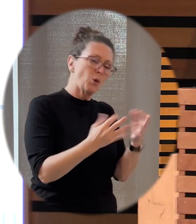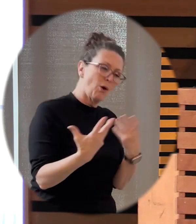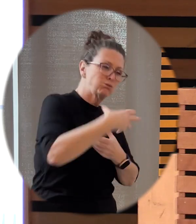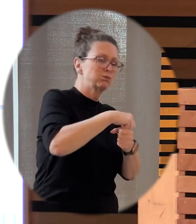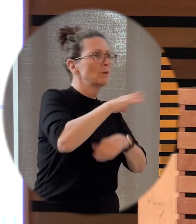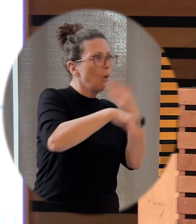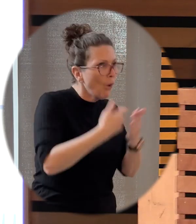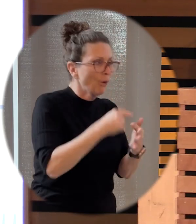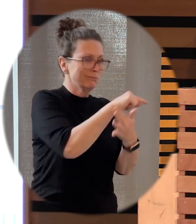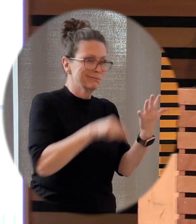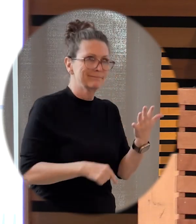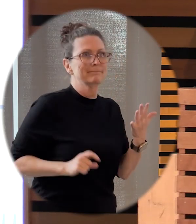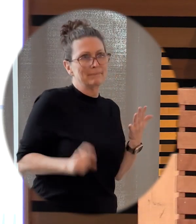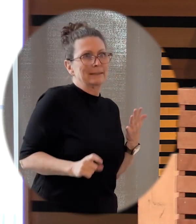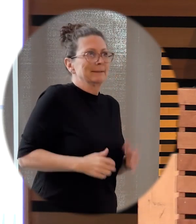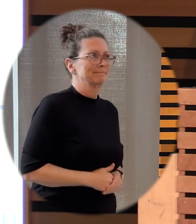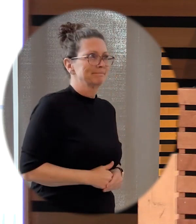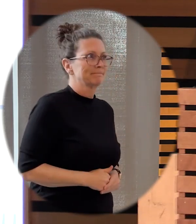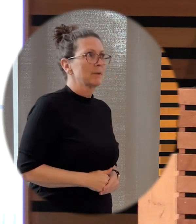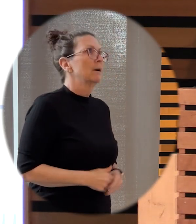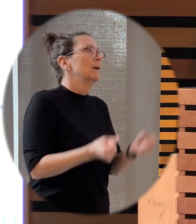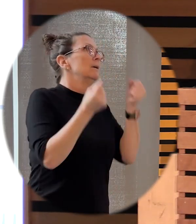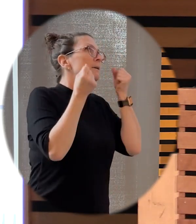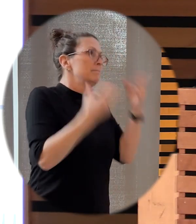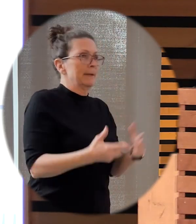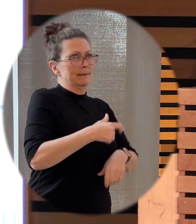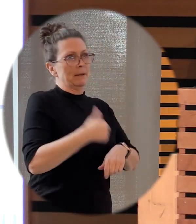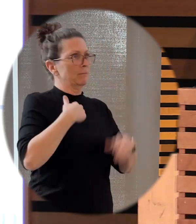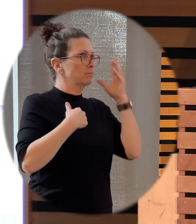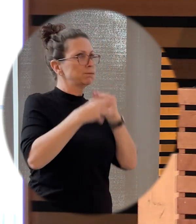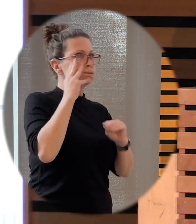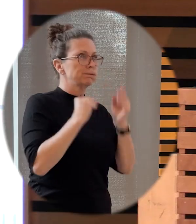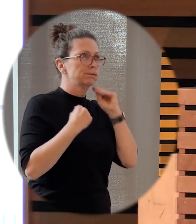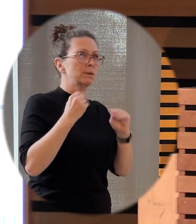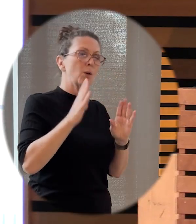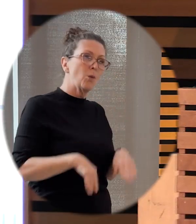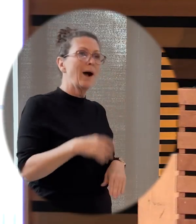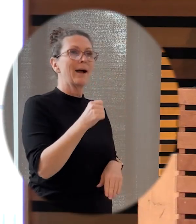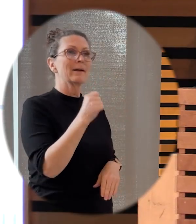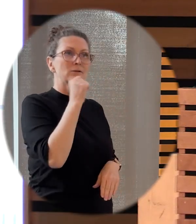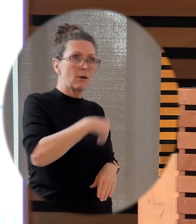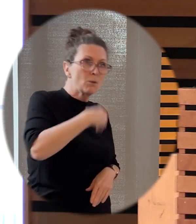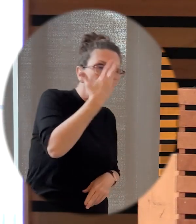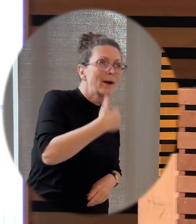I cannot tell you the number of times I have felt excluded as a racialized queer disabled person in